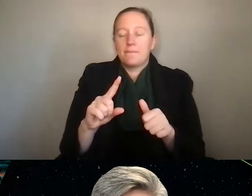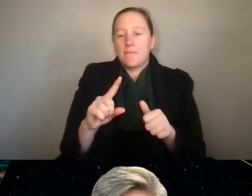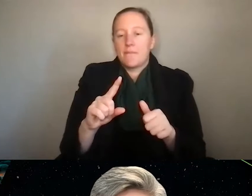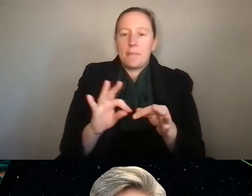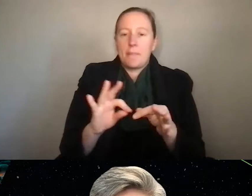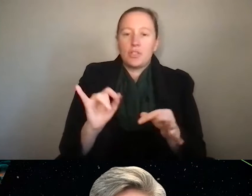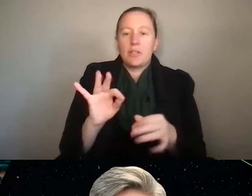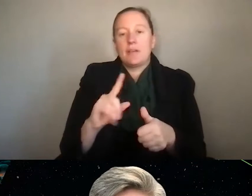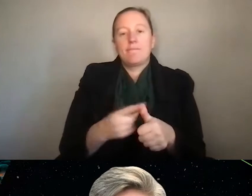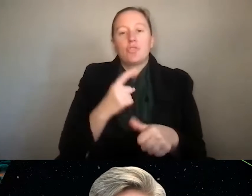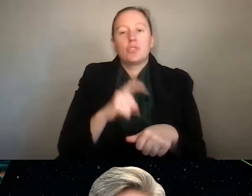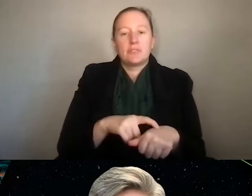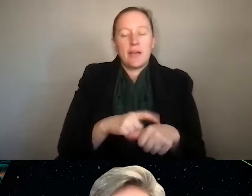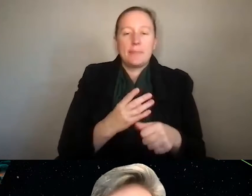the first time that you're submitting.